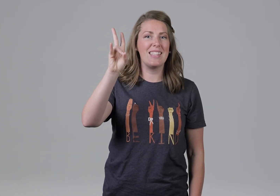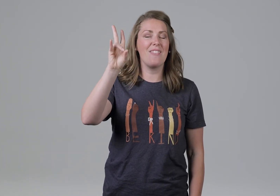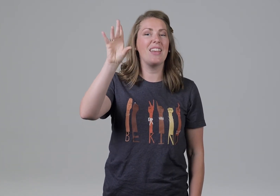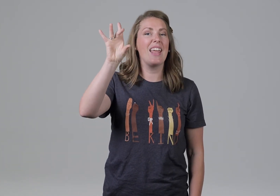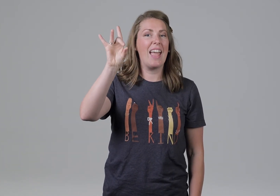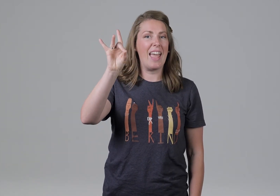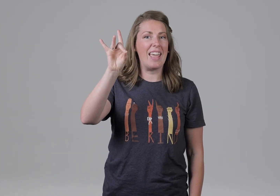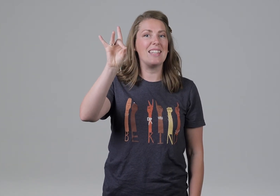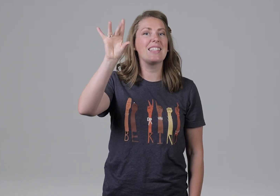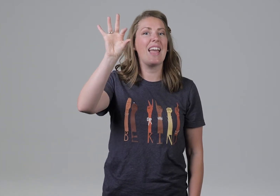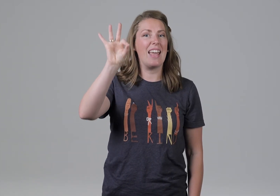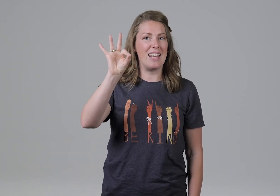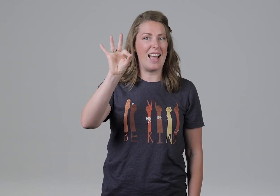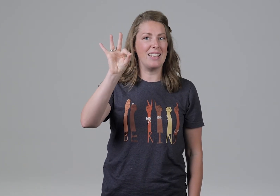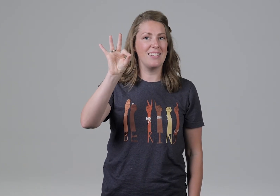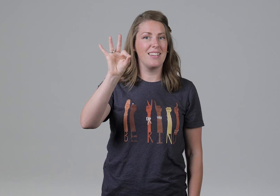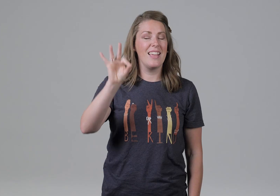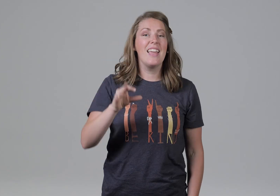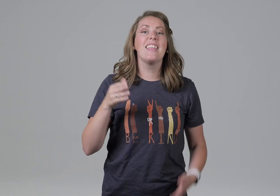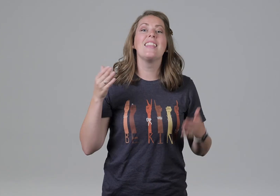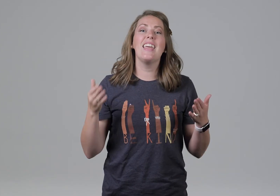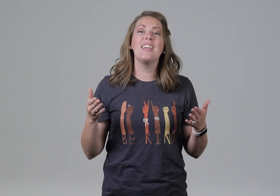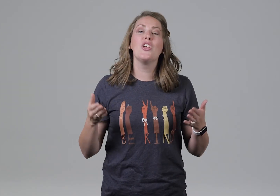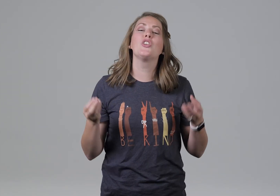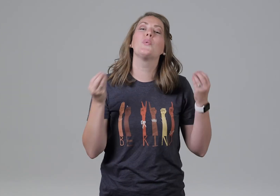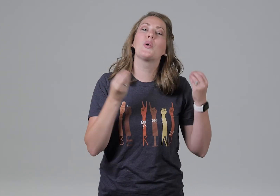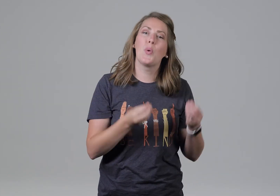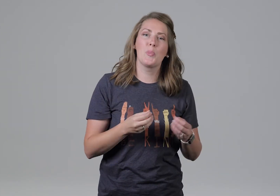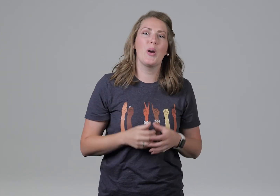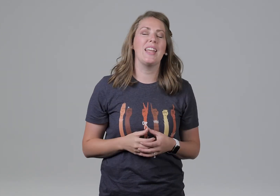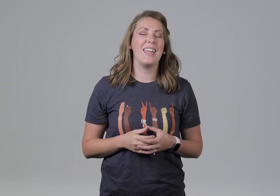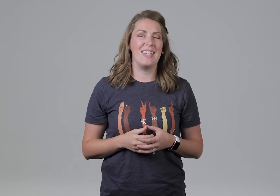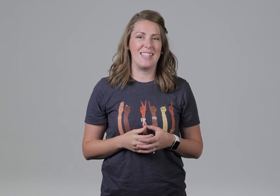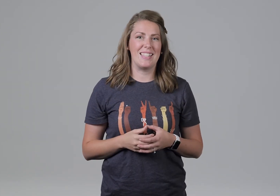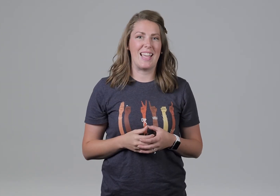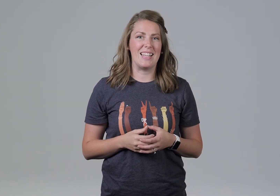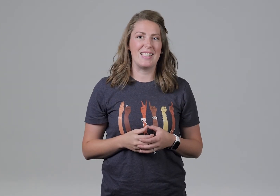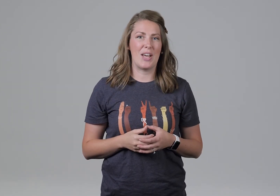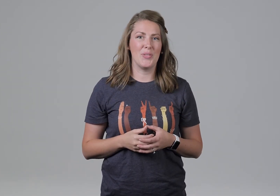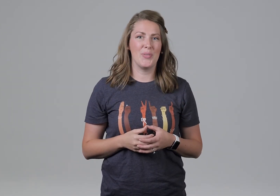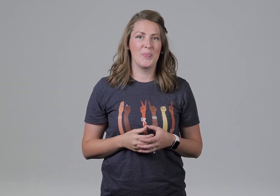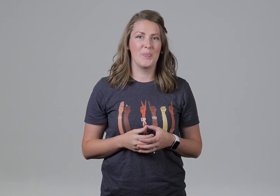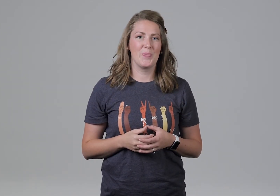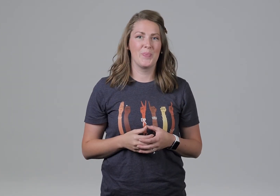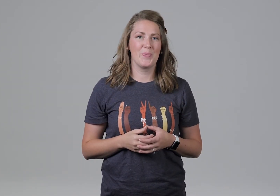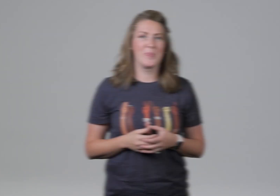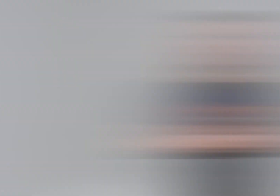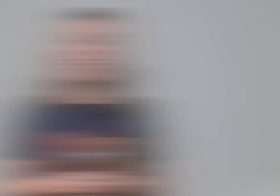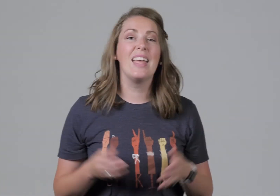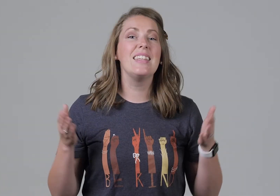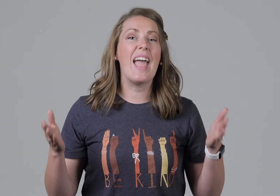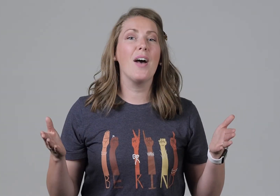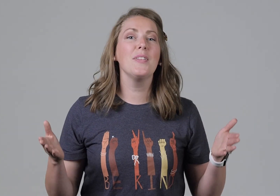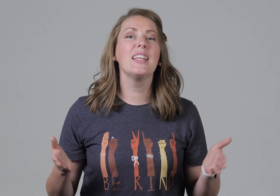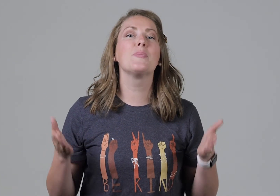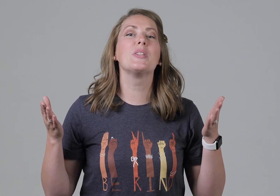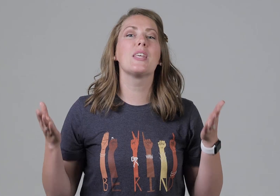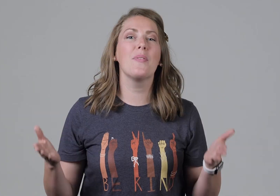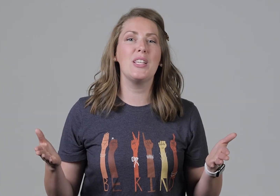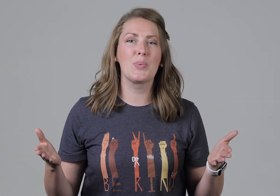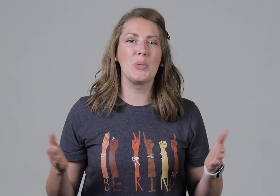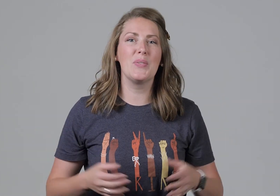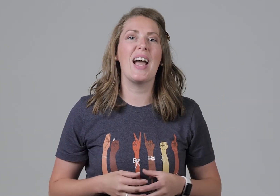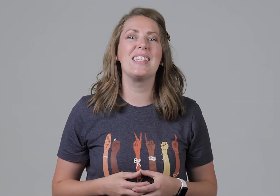7, 8, and 9, then you incorporate it into the sign itself. Now let's put some of these "Rule of 9"